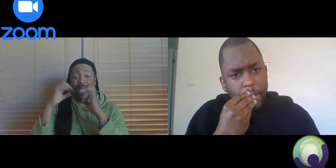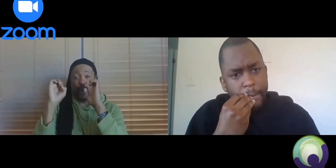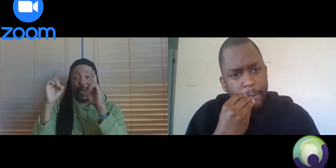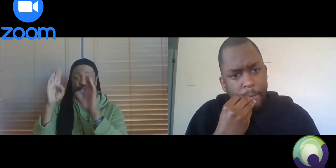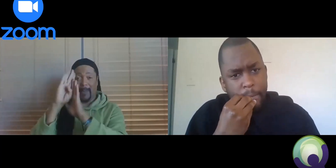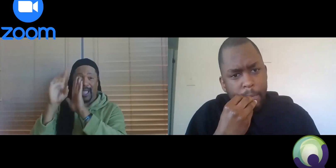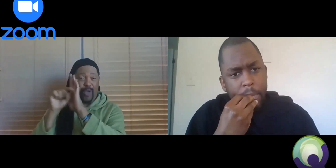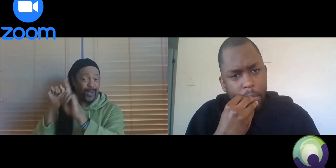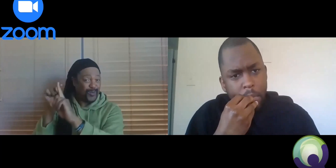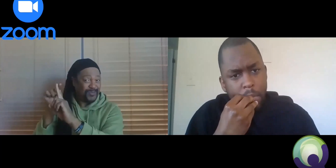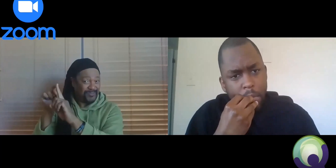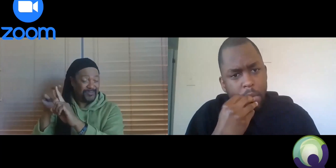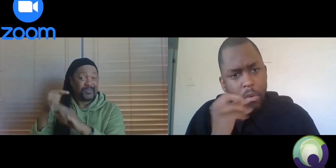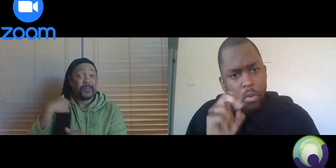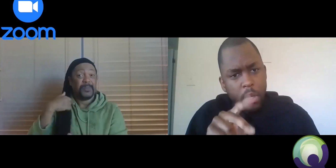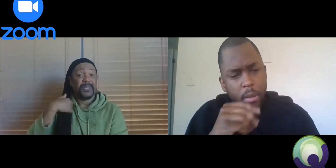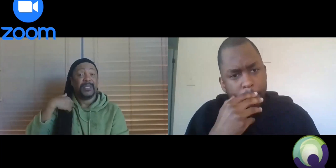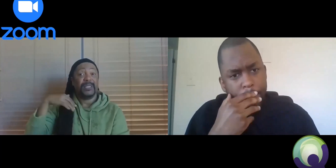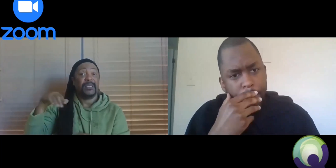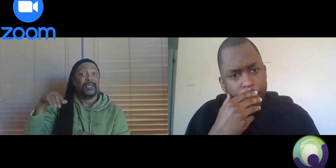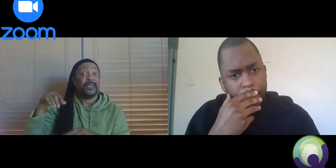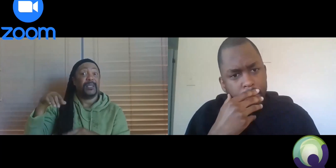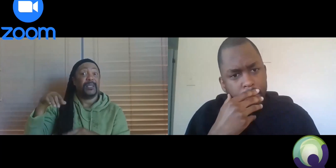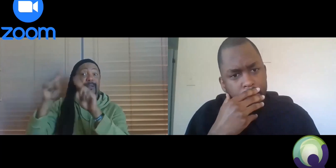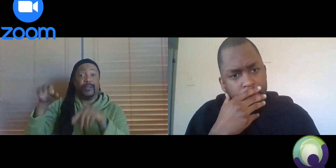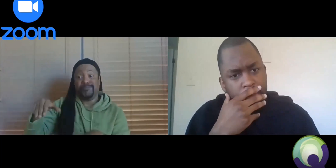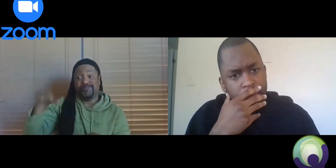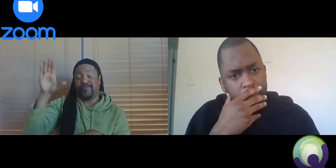Fred: Ok, I will explain about my educational background. Jonathan: Ok